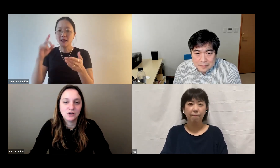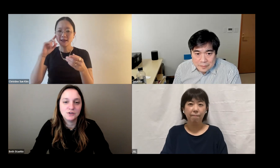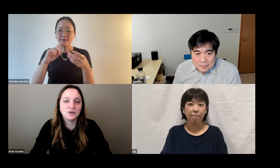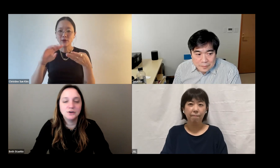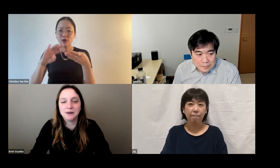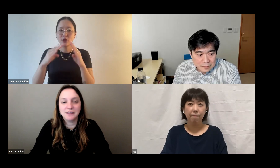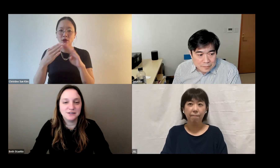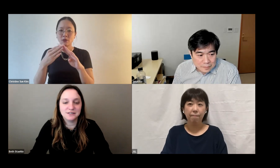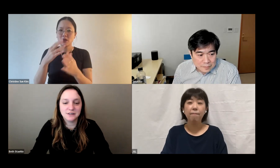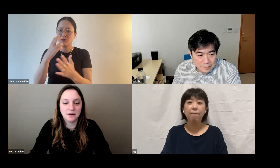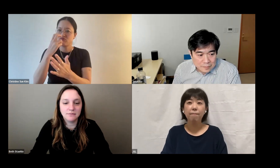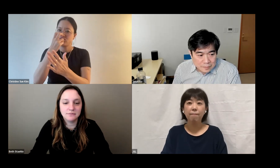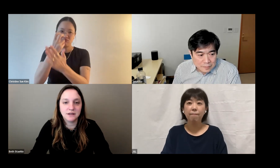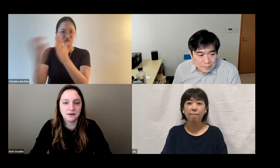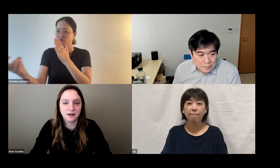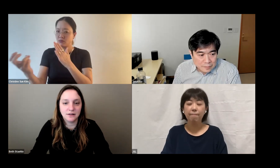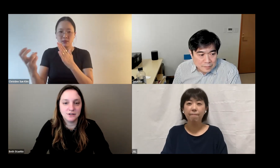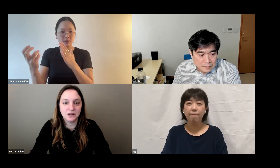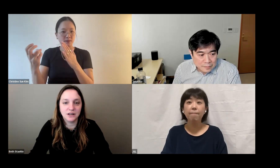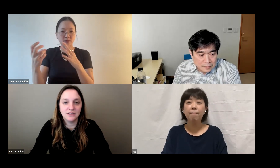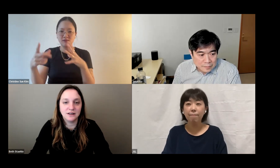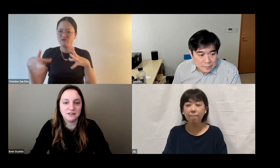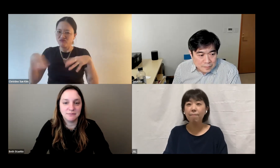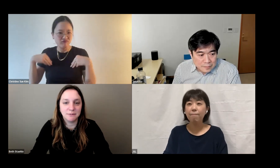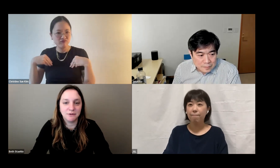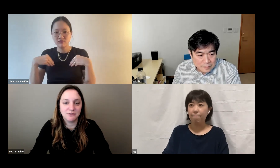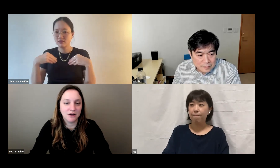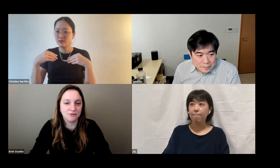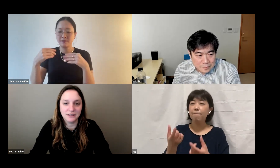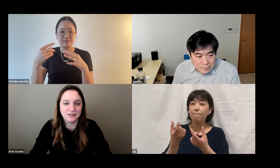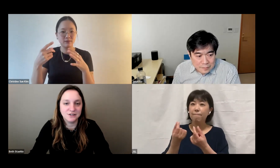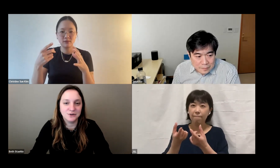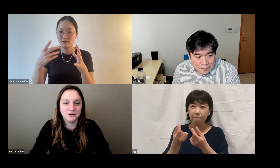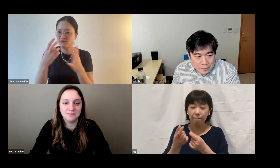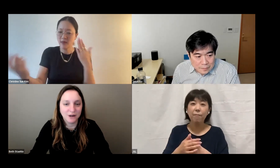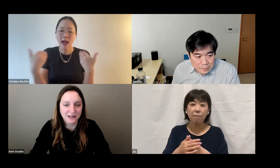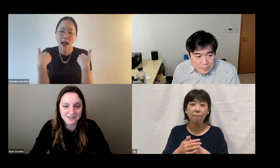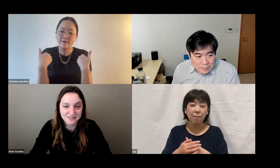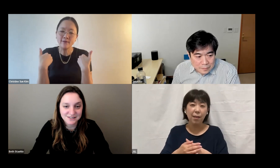So you're right, there's some technology that deaf people have gotten really into and embraced